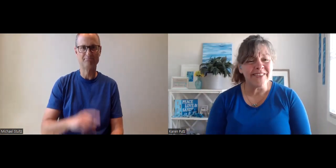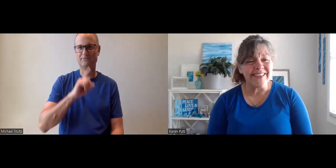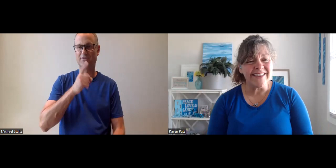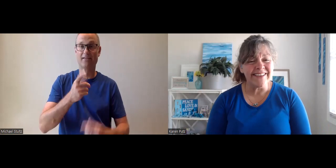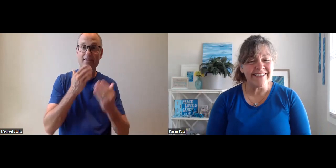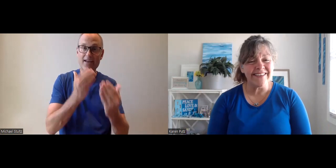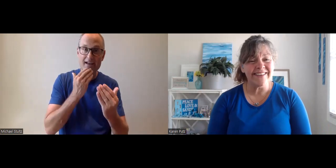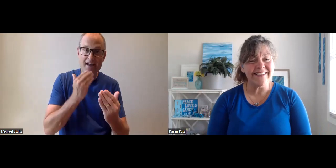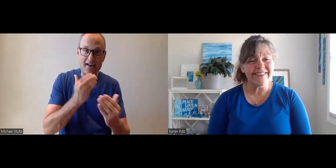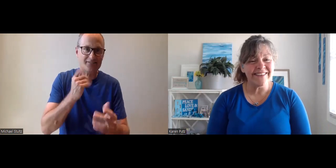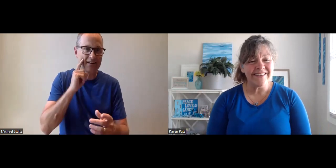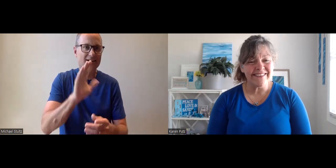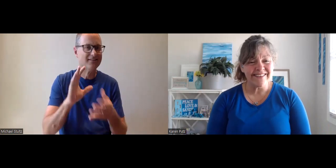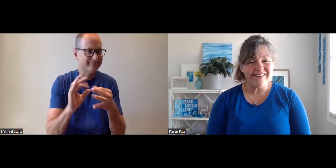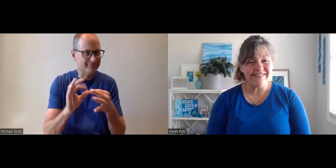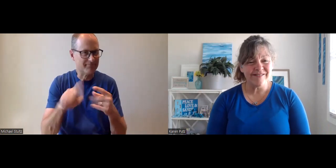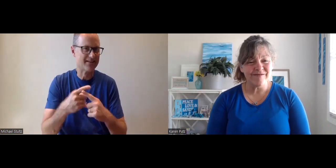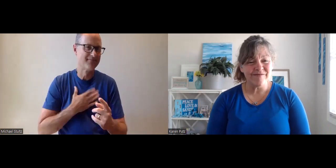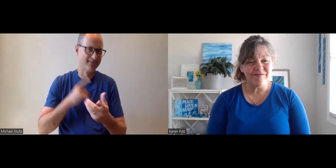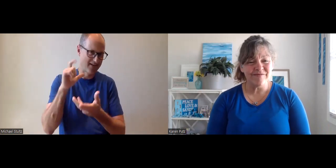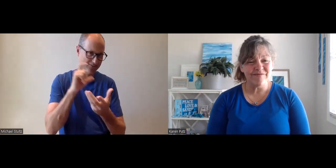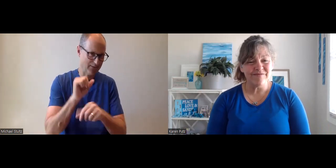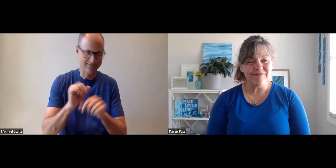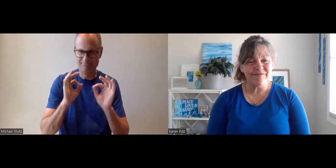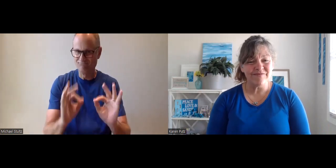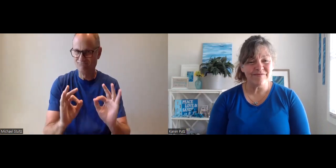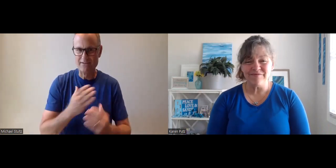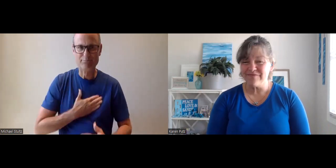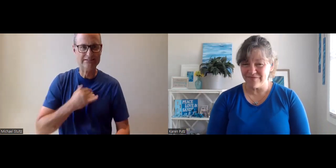Sure. Thank you for your comments about my photography. I appreciate it.